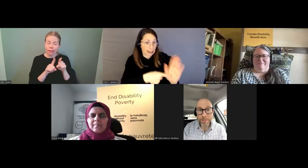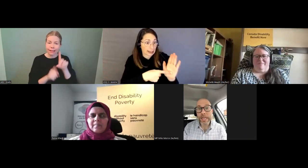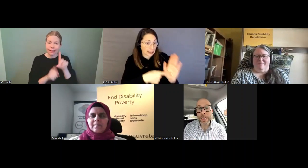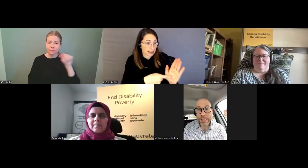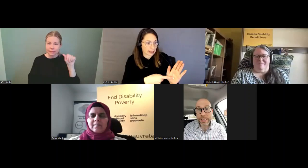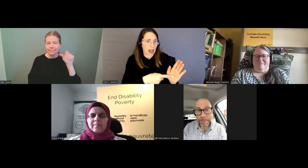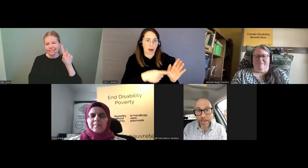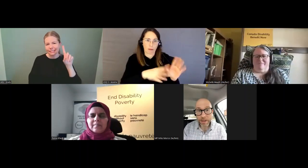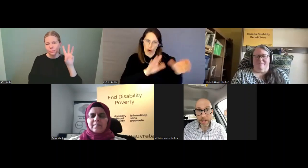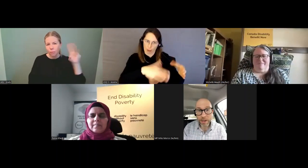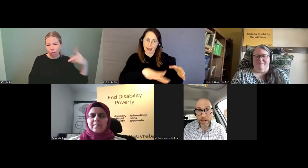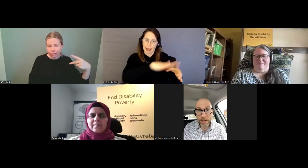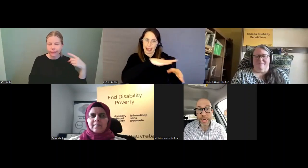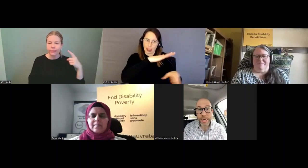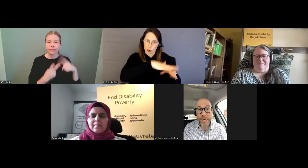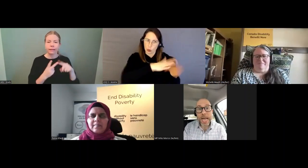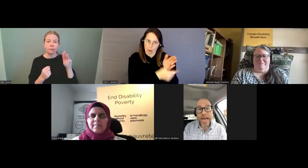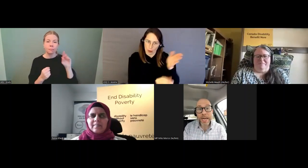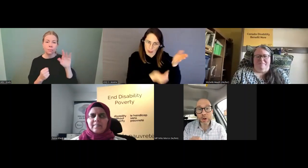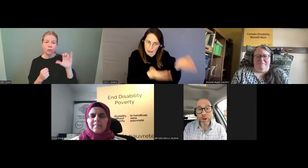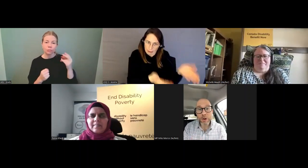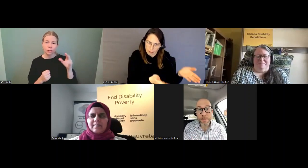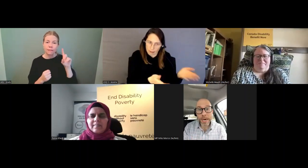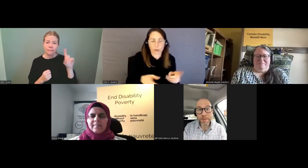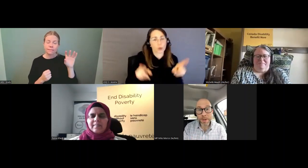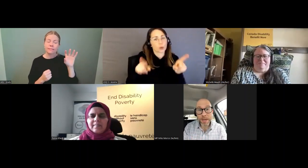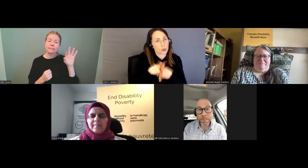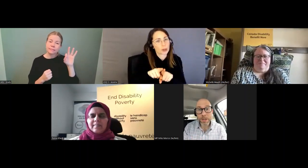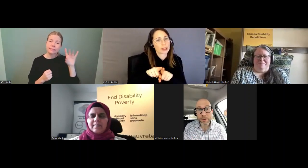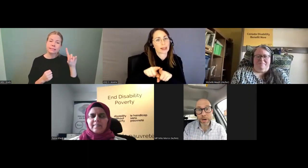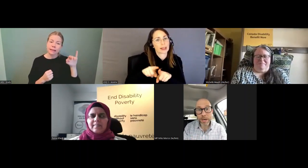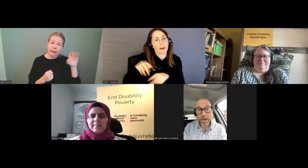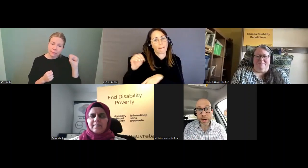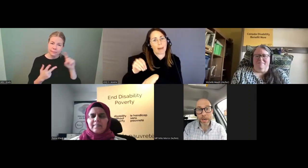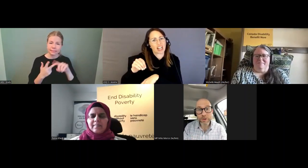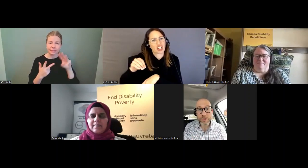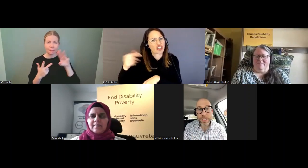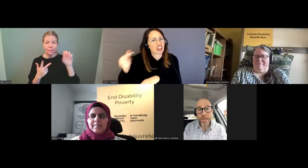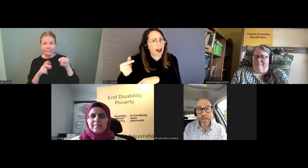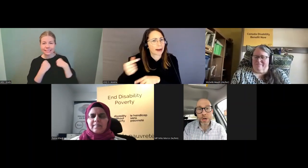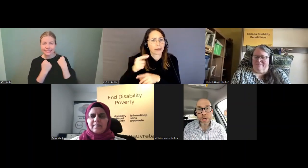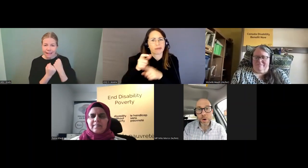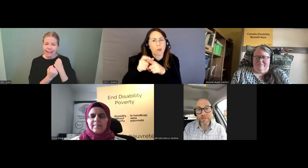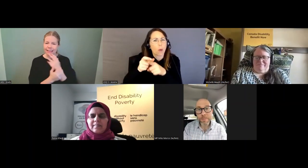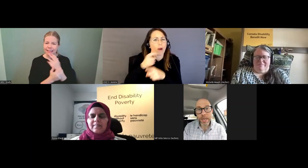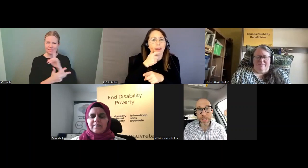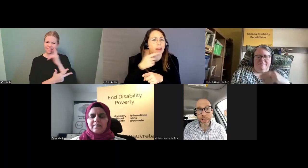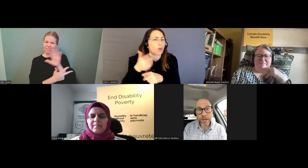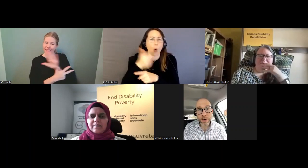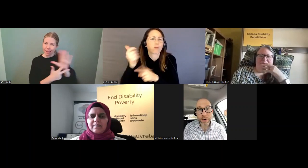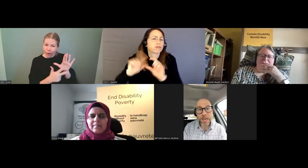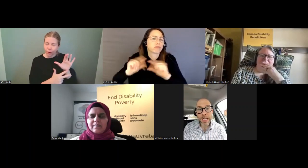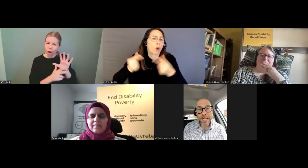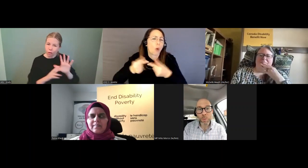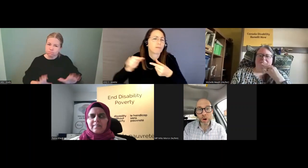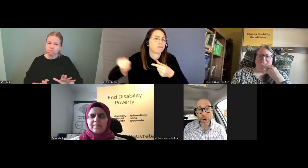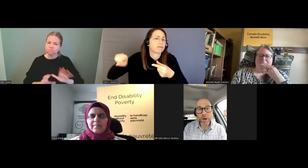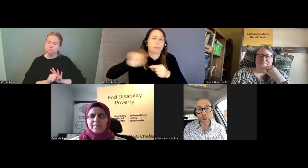THE M.S. SOCIETY AND SO MANY PEOPLE ACROSS THE COUNTRY WHO HAVE MADE CLEAR THAT WE'RE NOT GOING TO